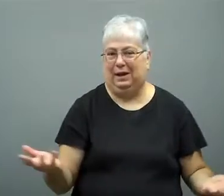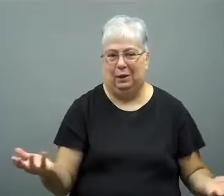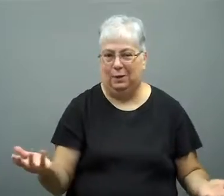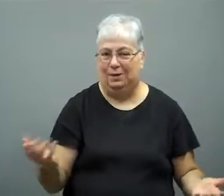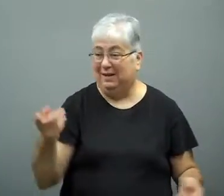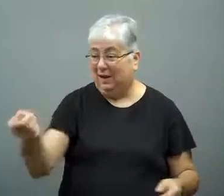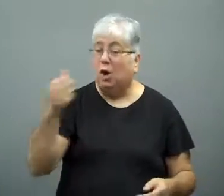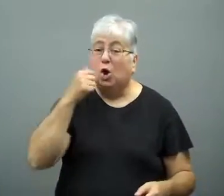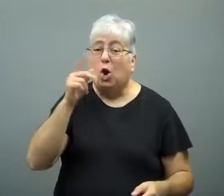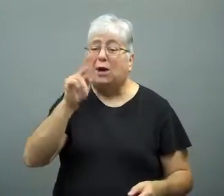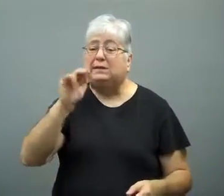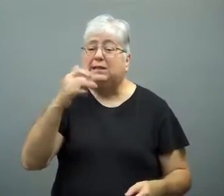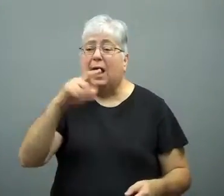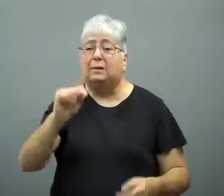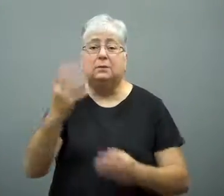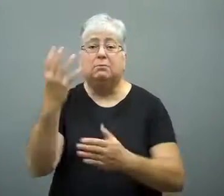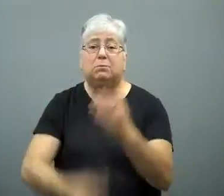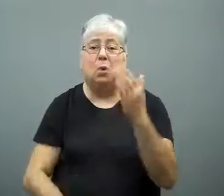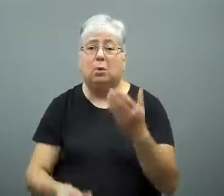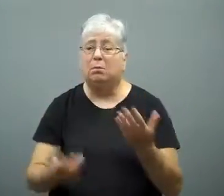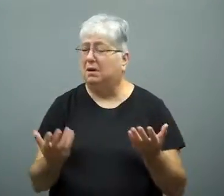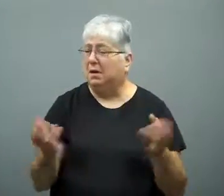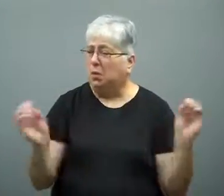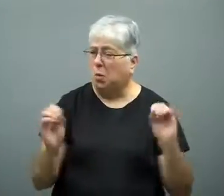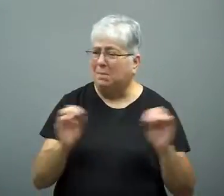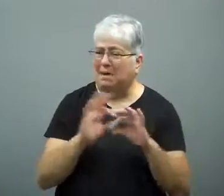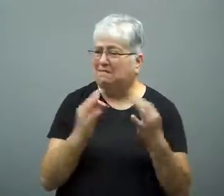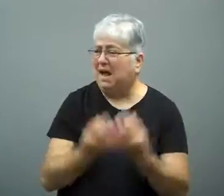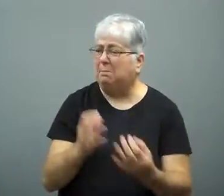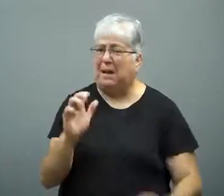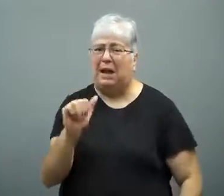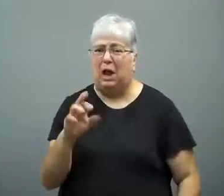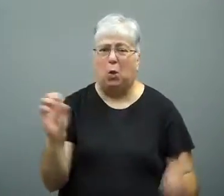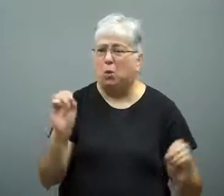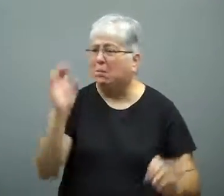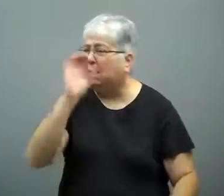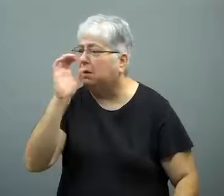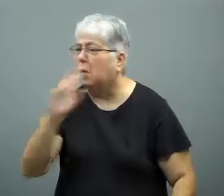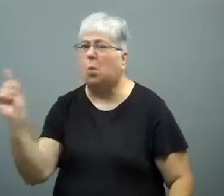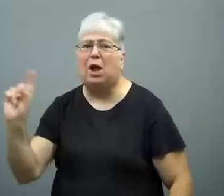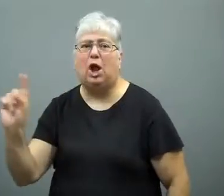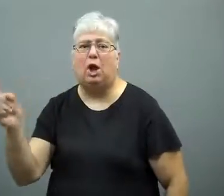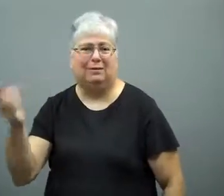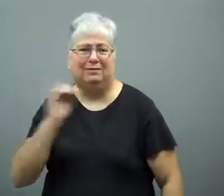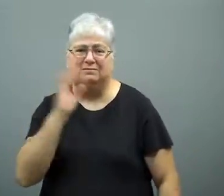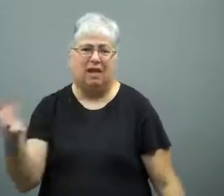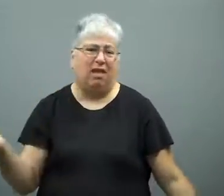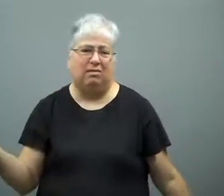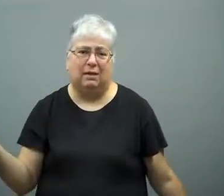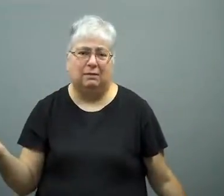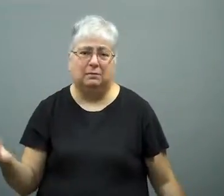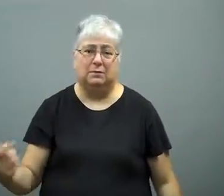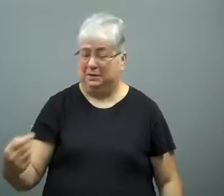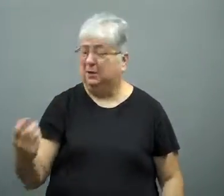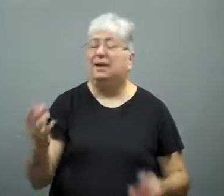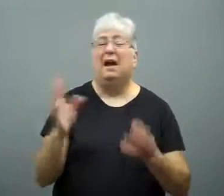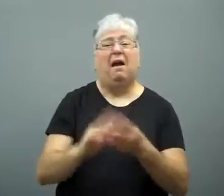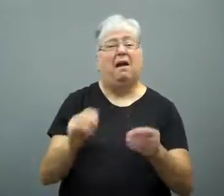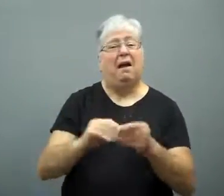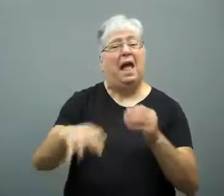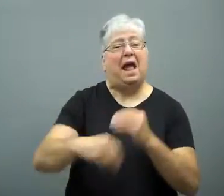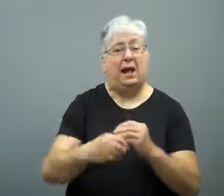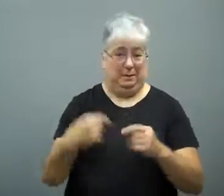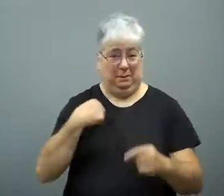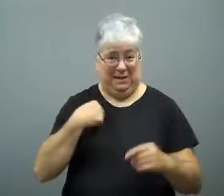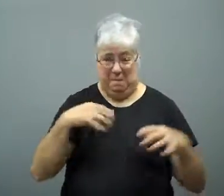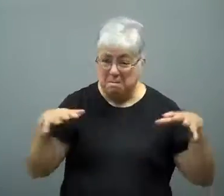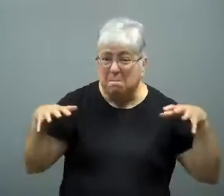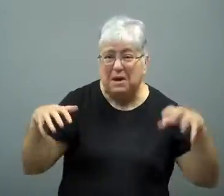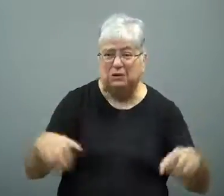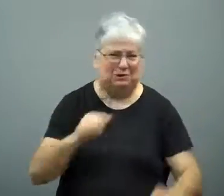He said no one cared or looked for Knight when she disappeared.